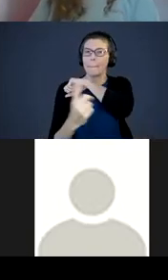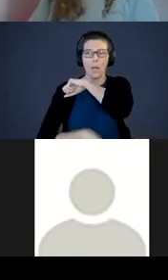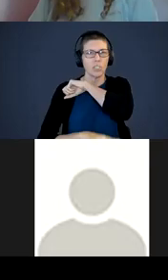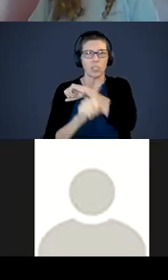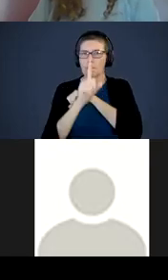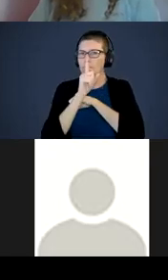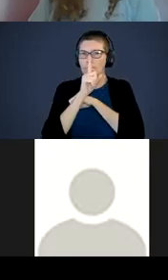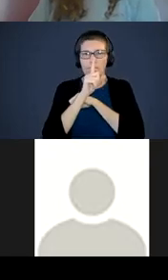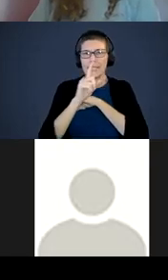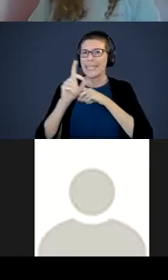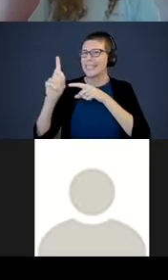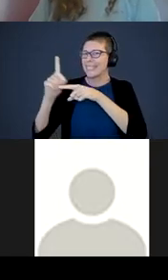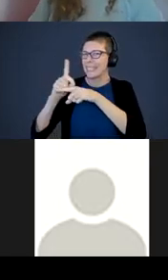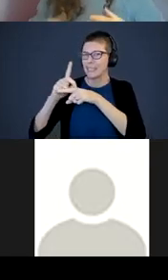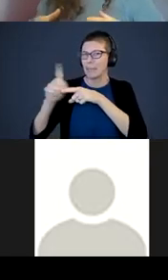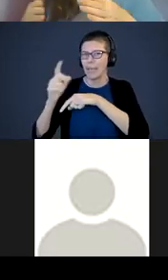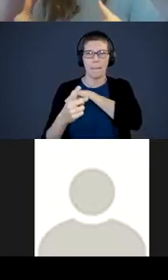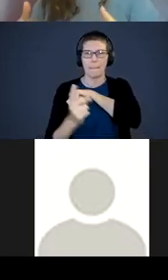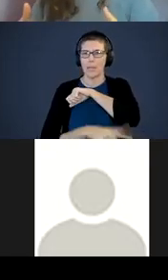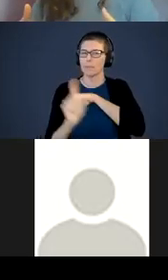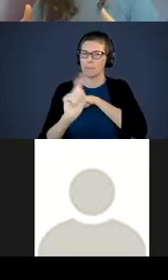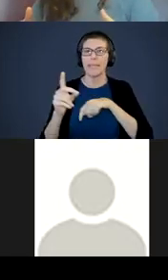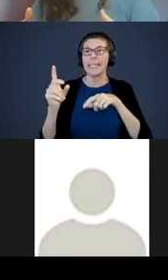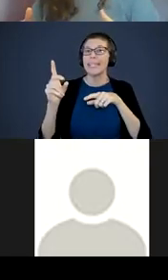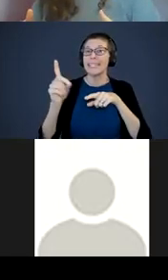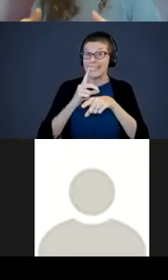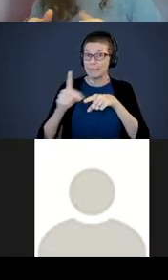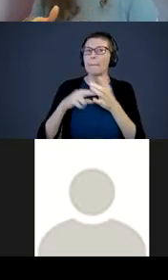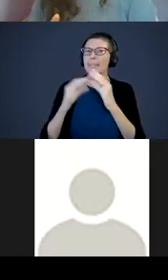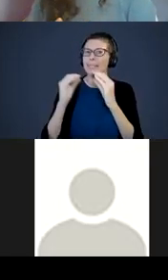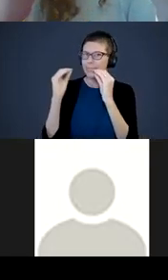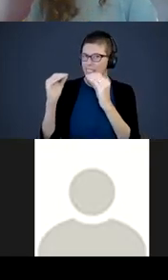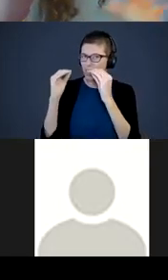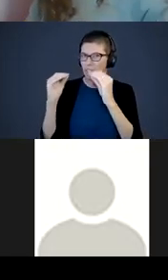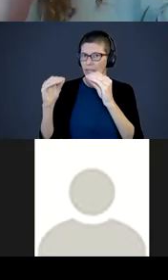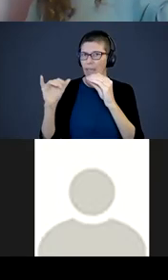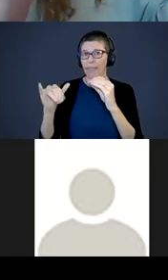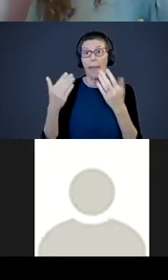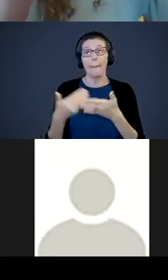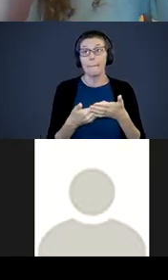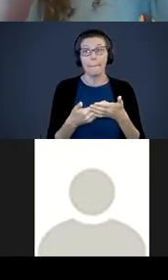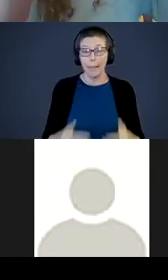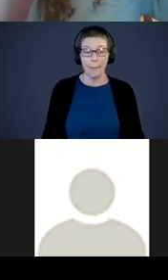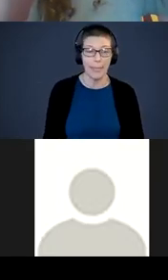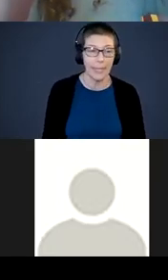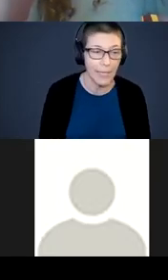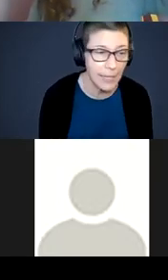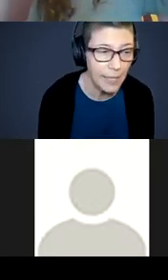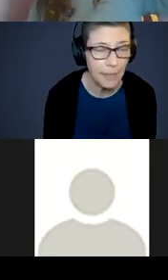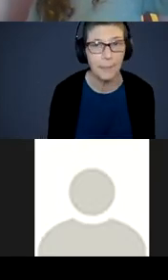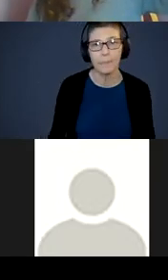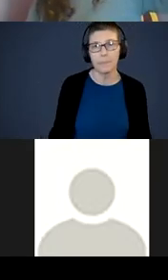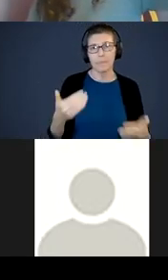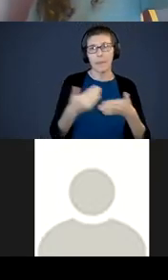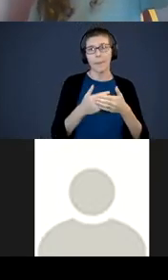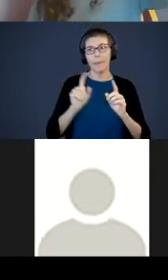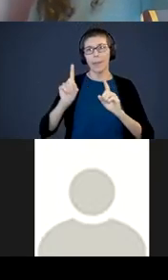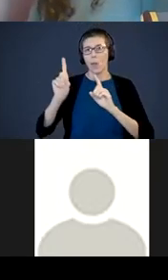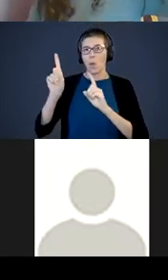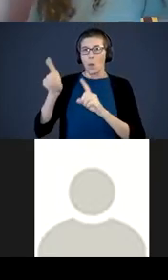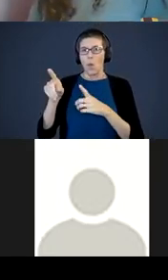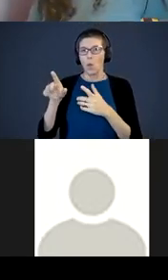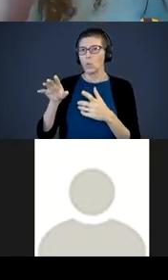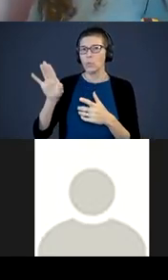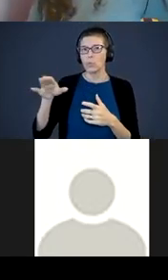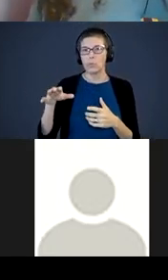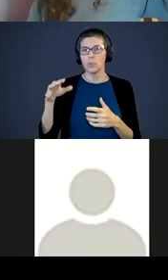Discipline is not punishment. Discipline is teaching. Baby pulls the glass vase over and